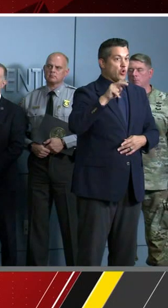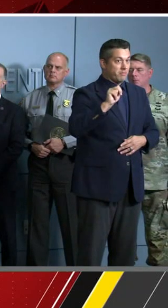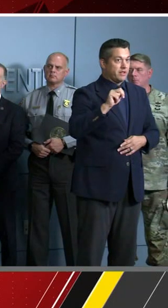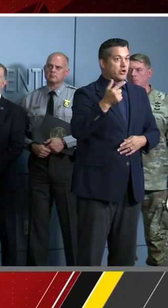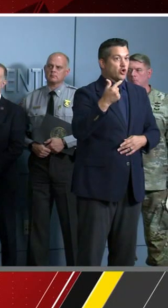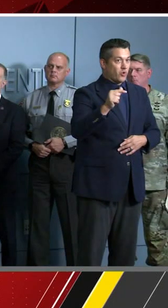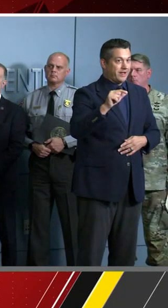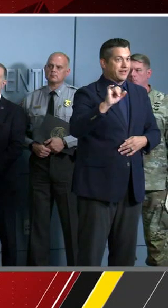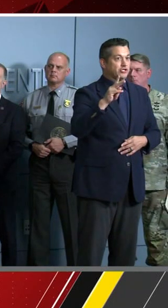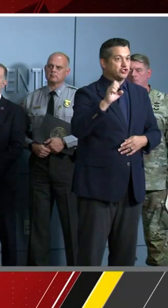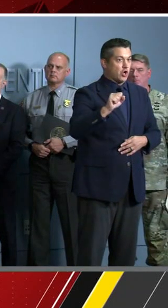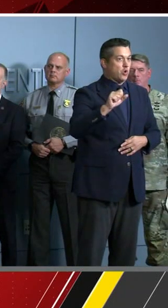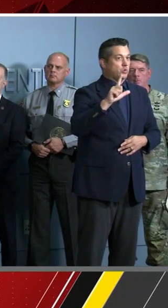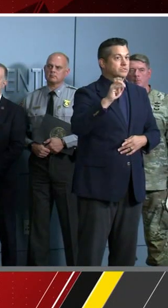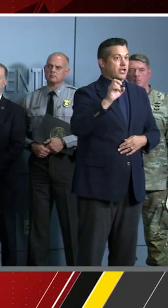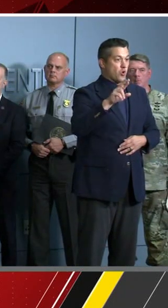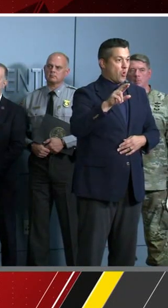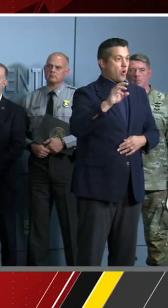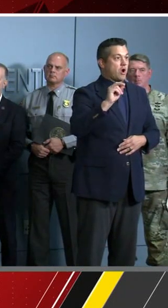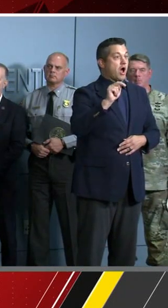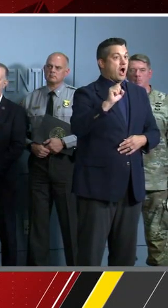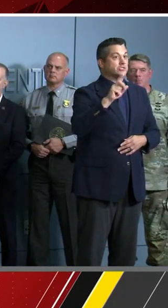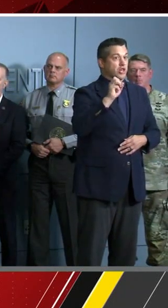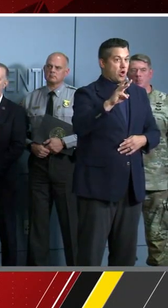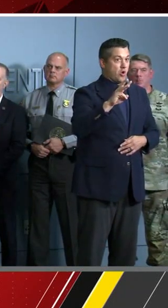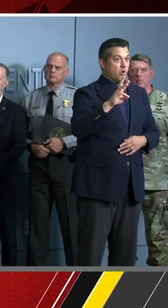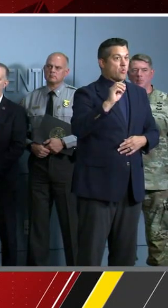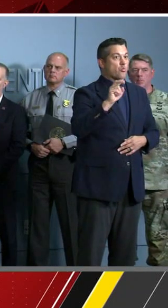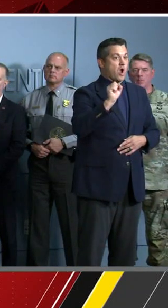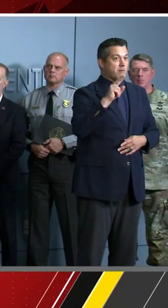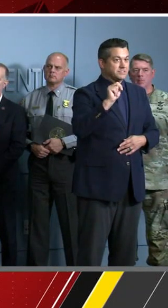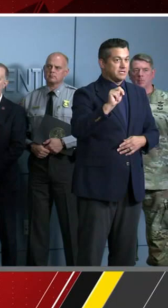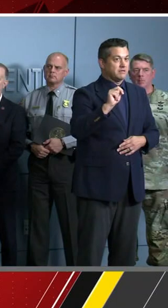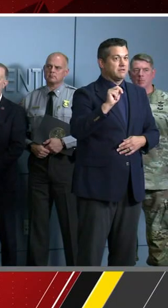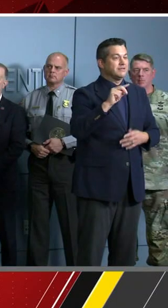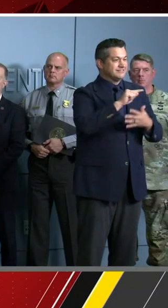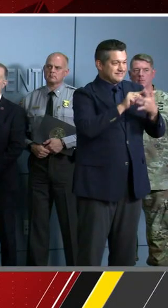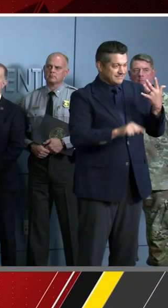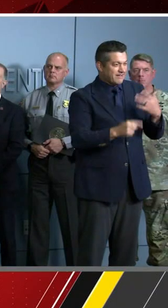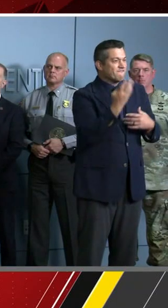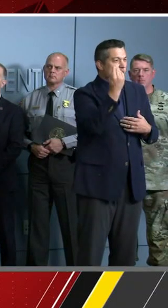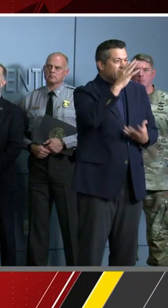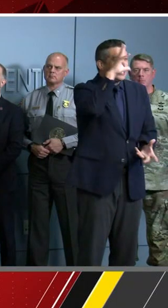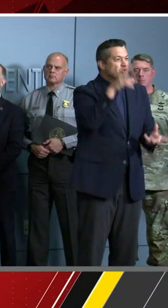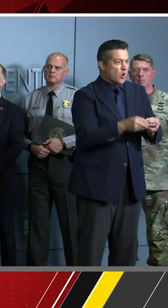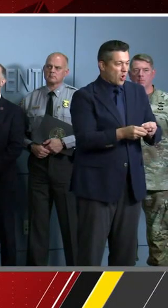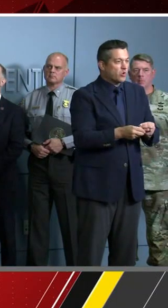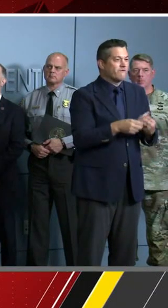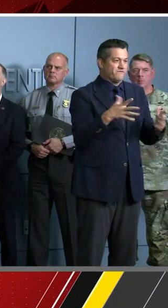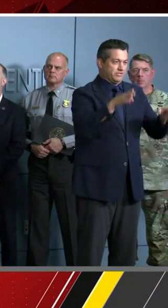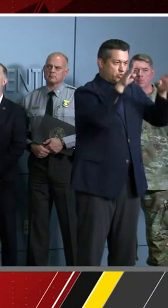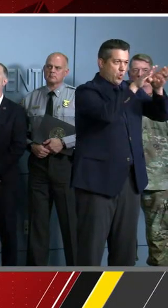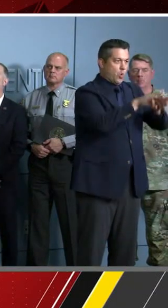Pamlico Pitt. Robeson. Sampson,